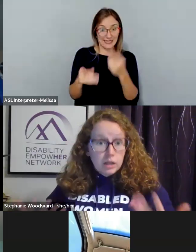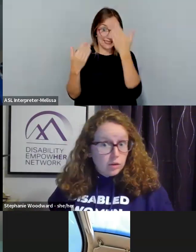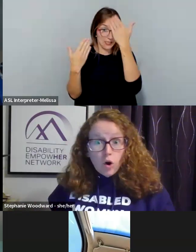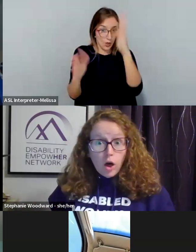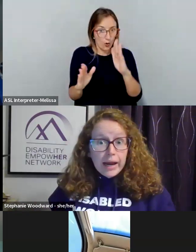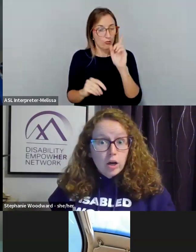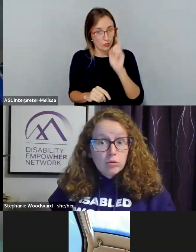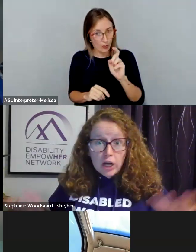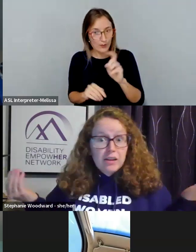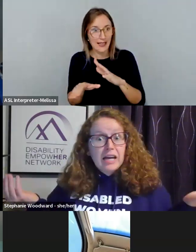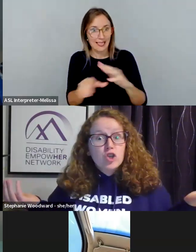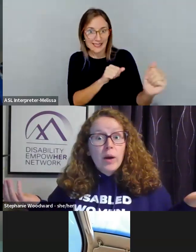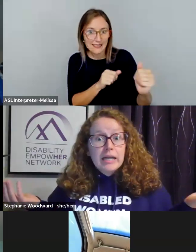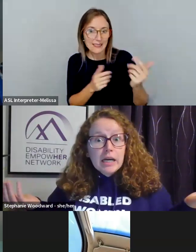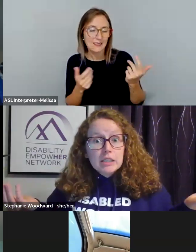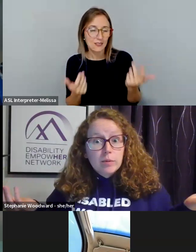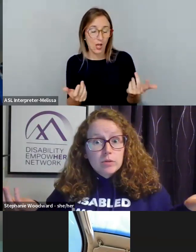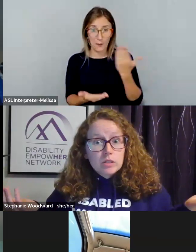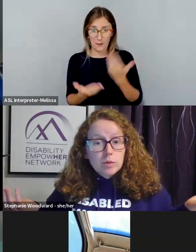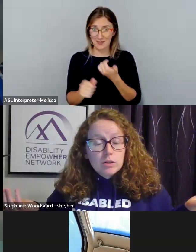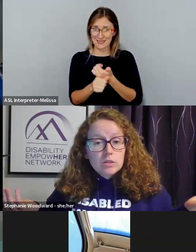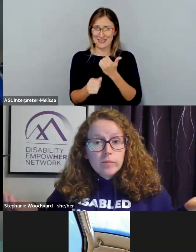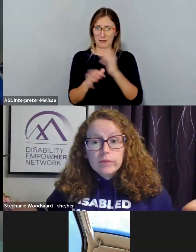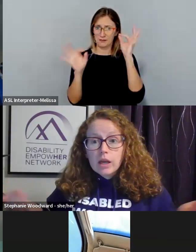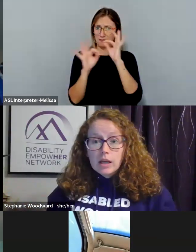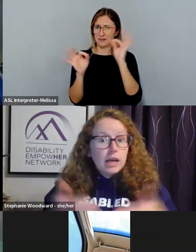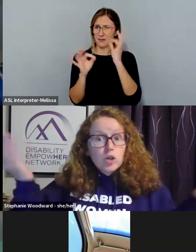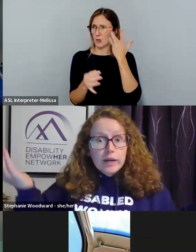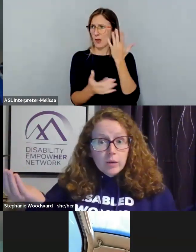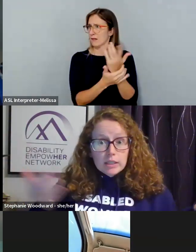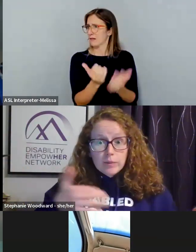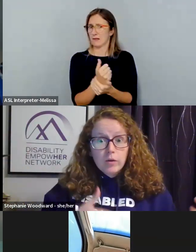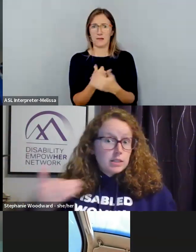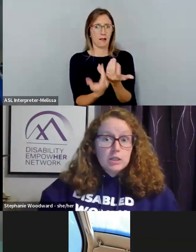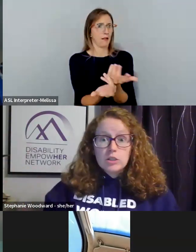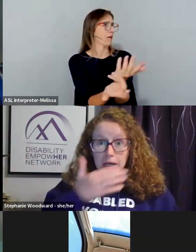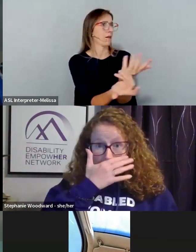is dispersed when being told to disperse, but he is deaf. If they made the